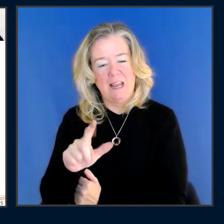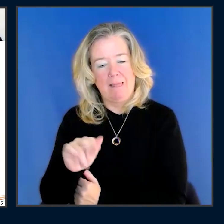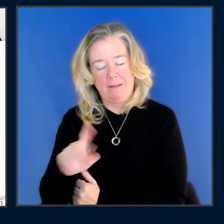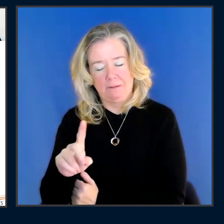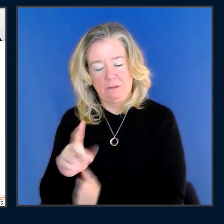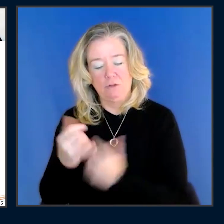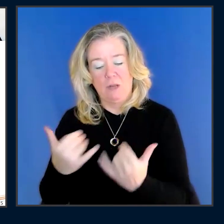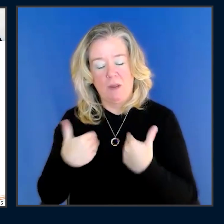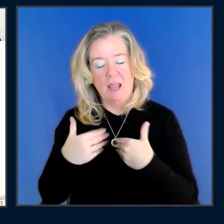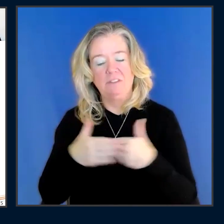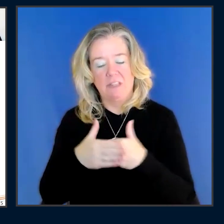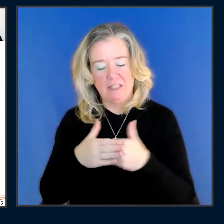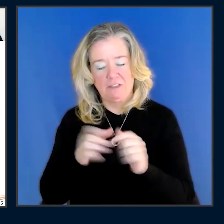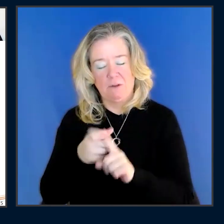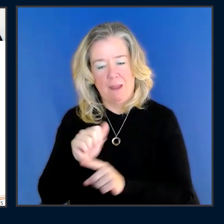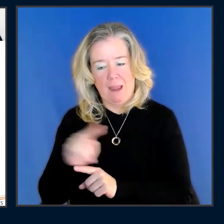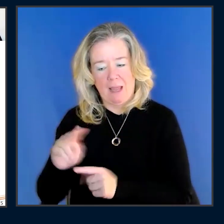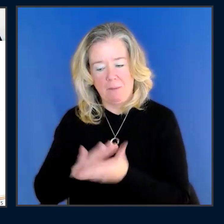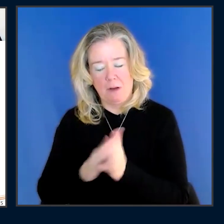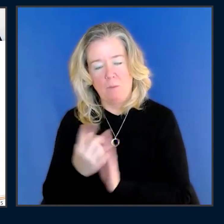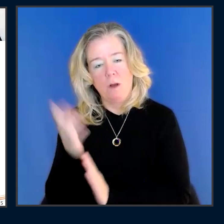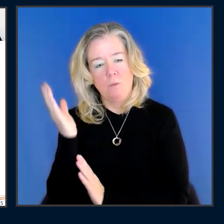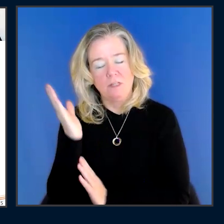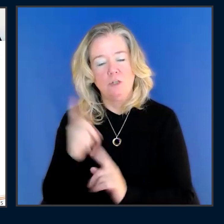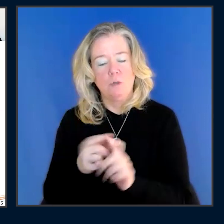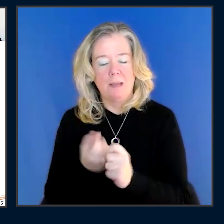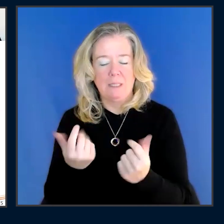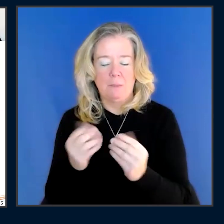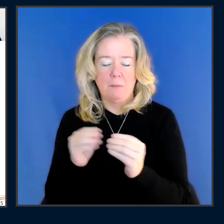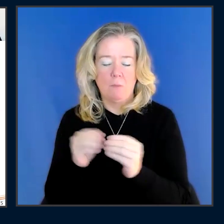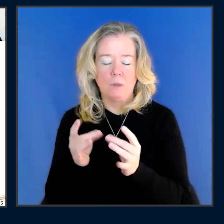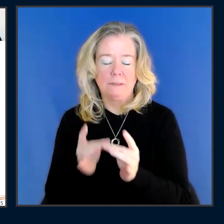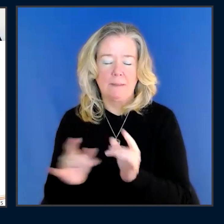Ann's slides into one presentation just to make it a little more seamless.